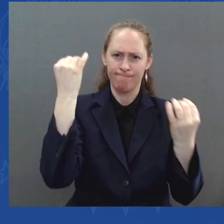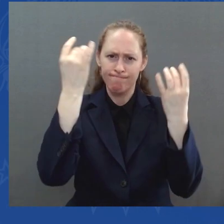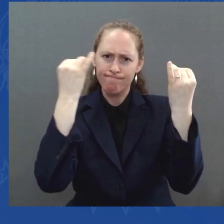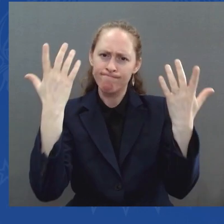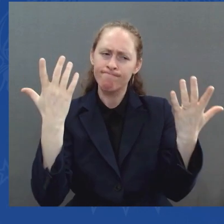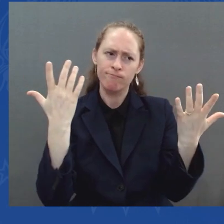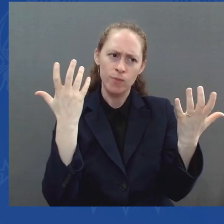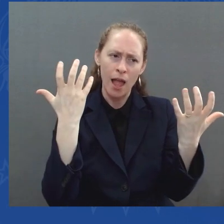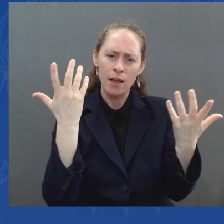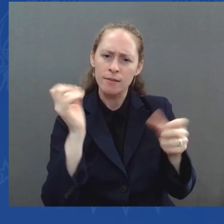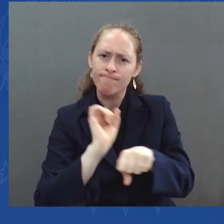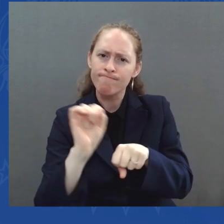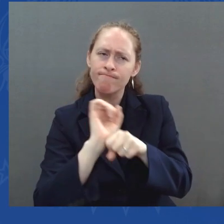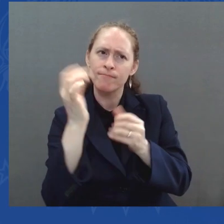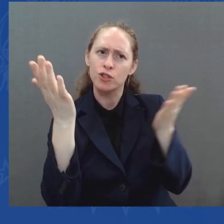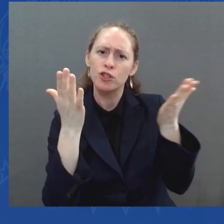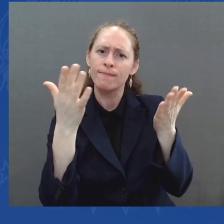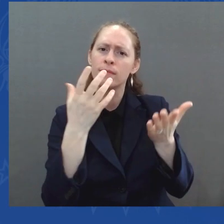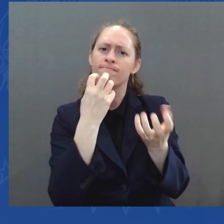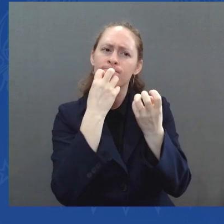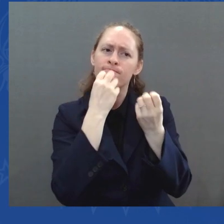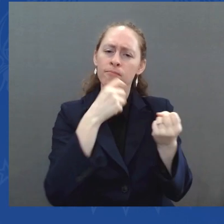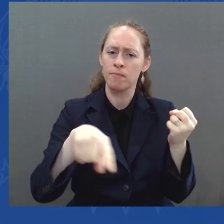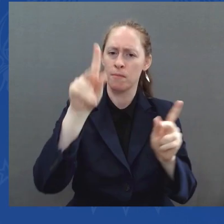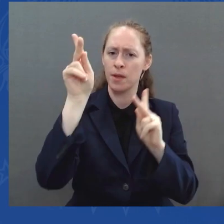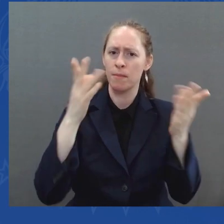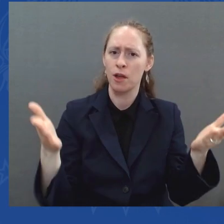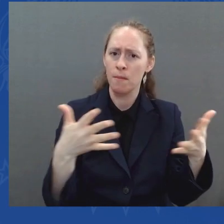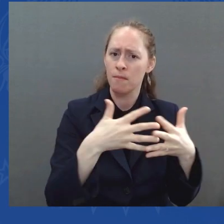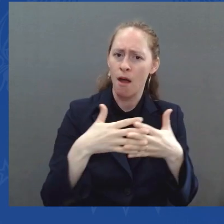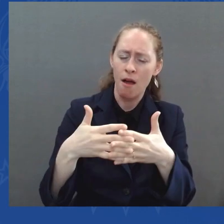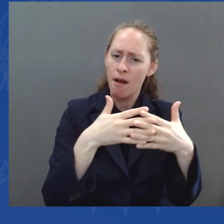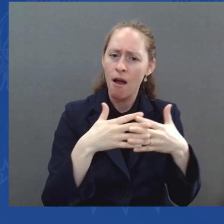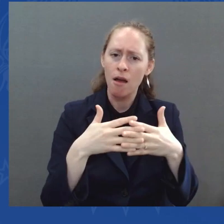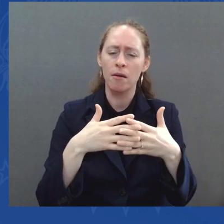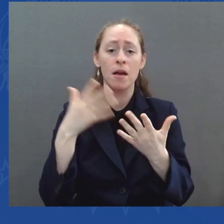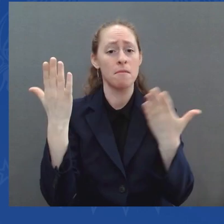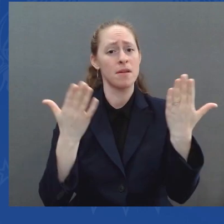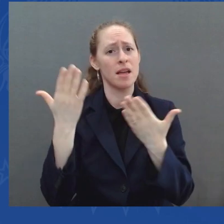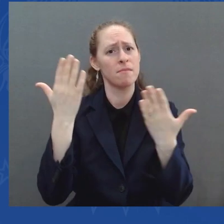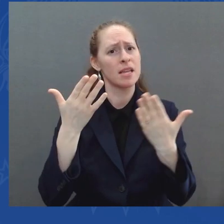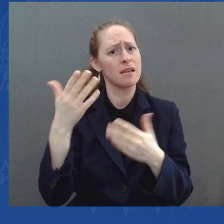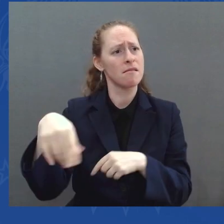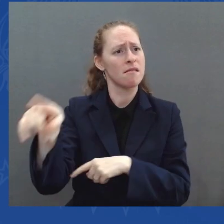they make this government function and they help people in ways big and small.